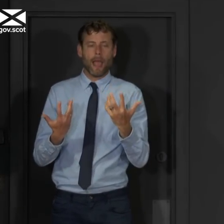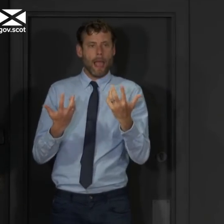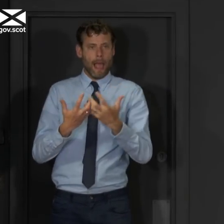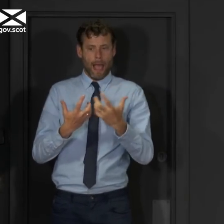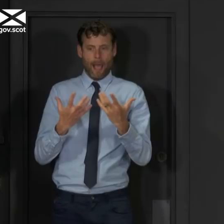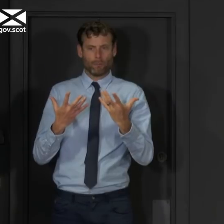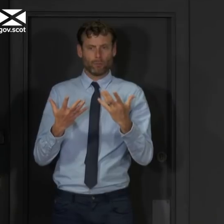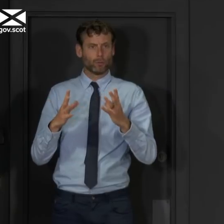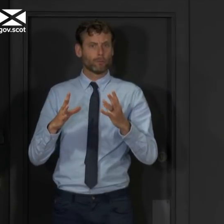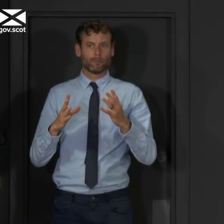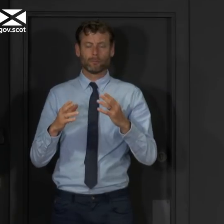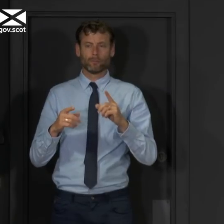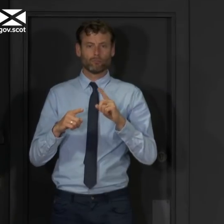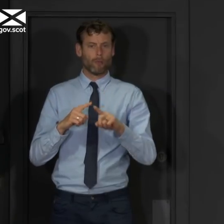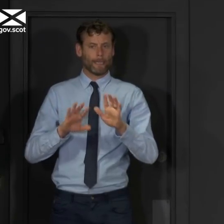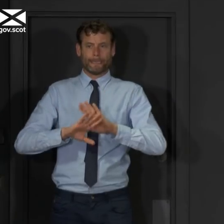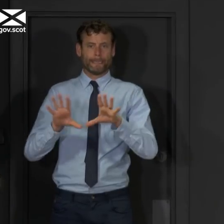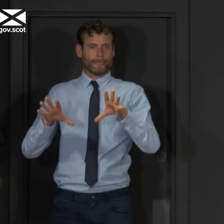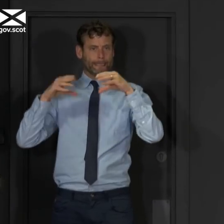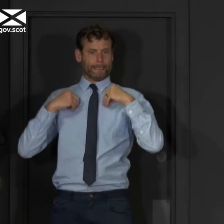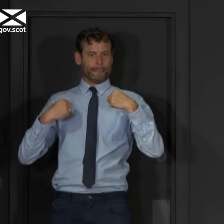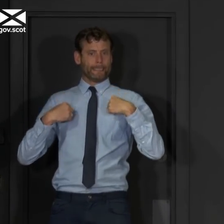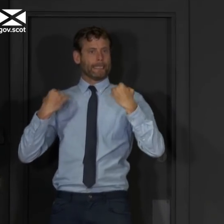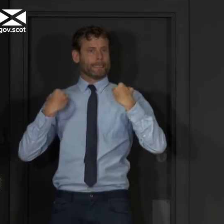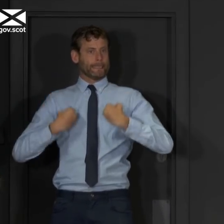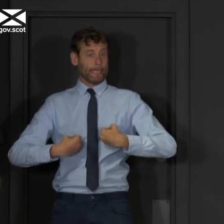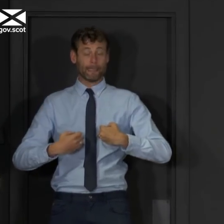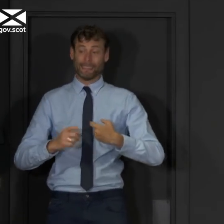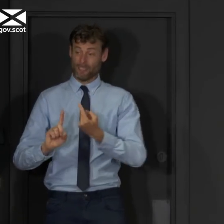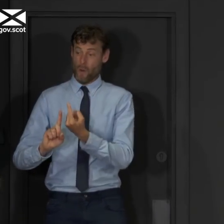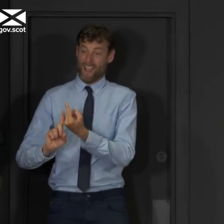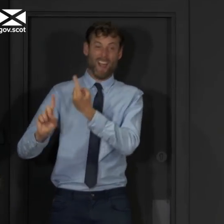of being a close contact of somebody with the virus - and of being asked to self-isolate